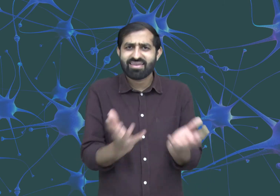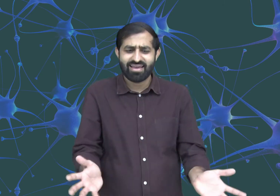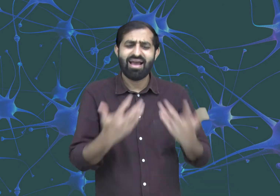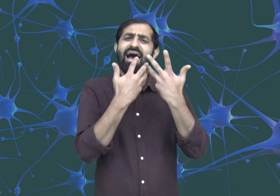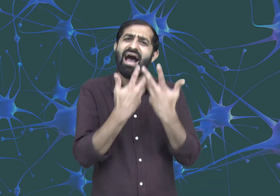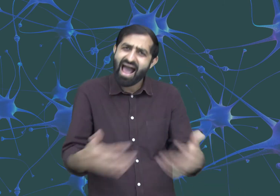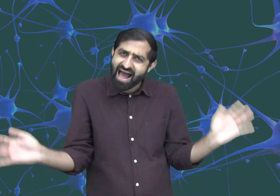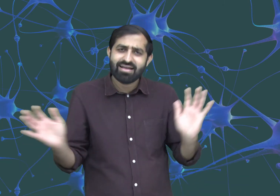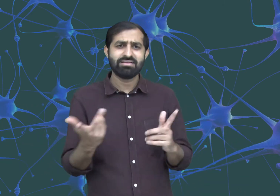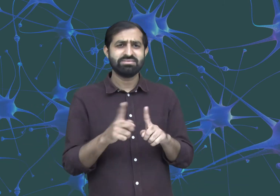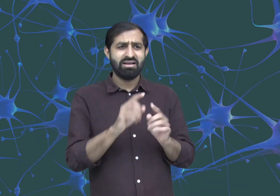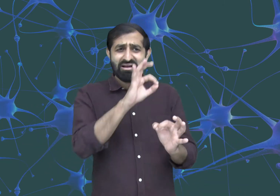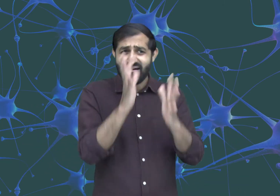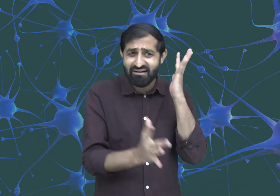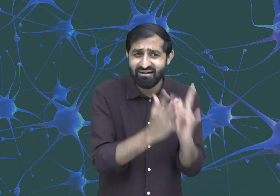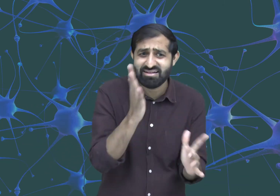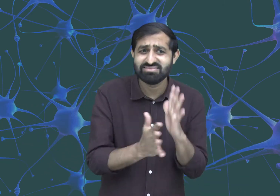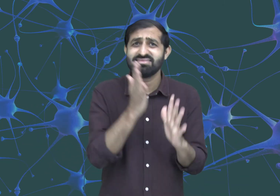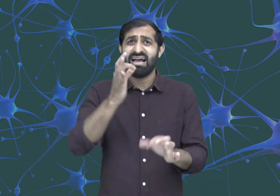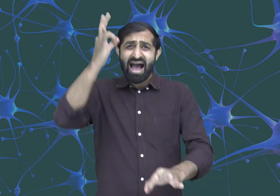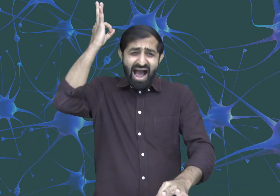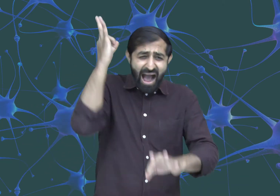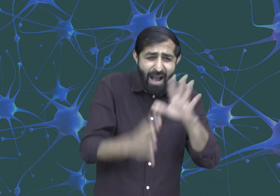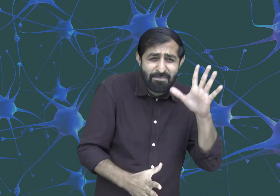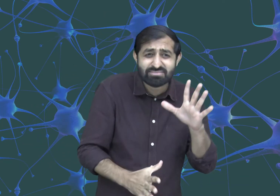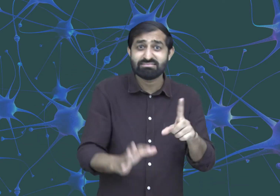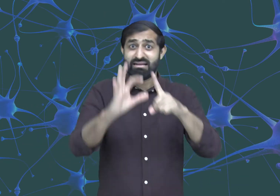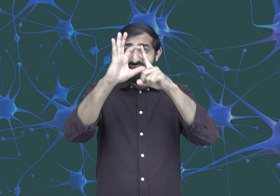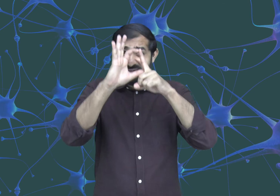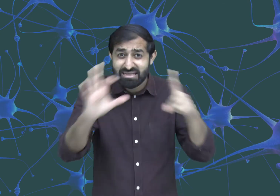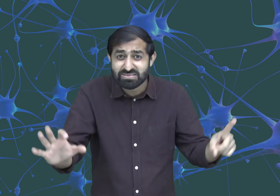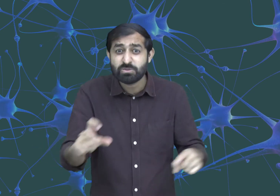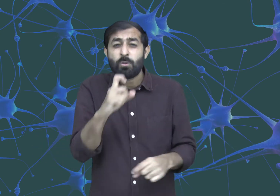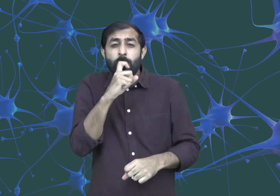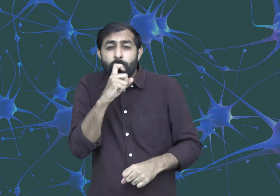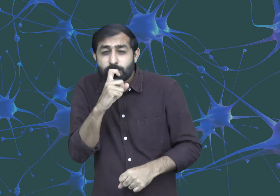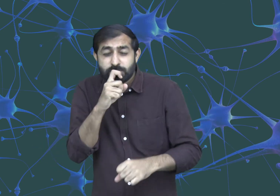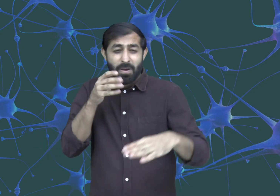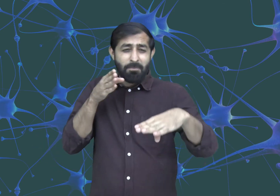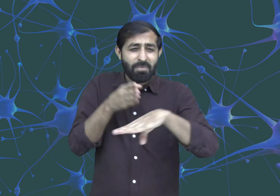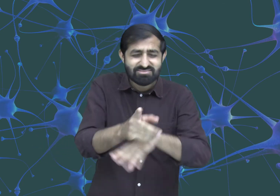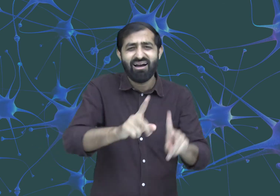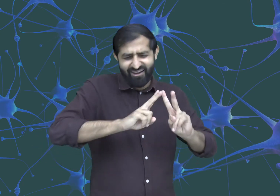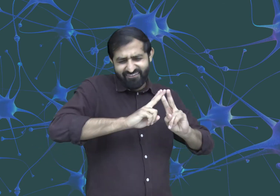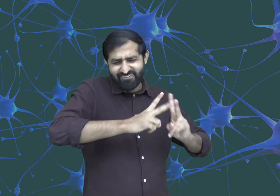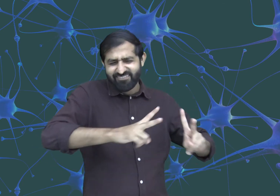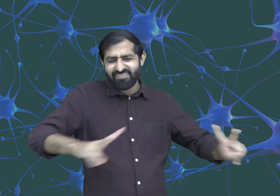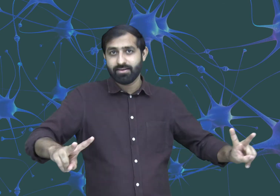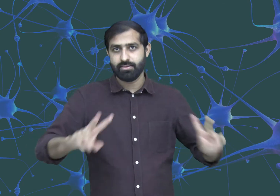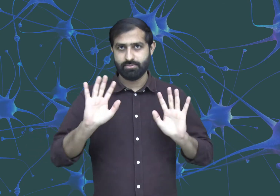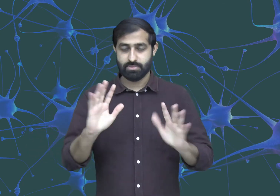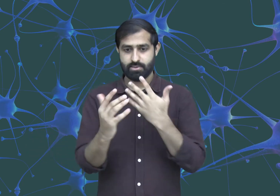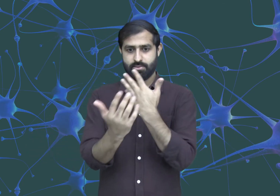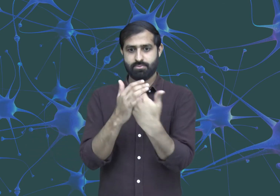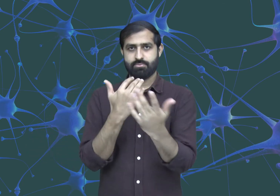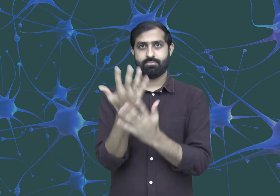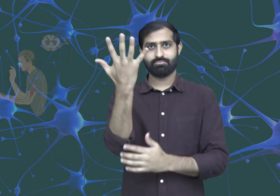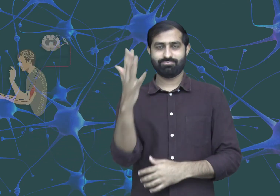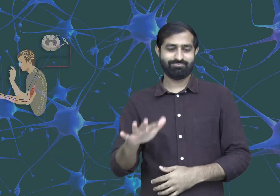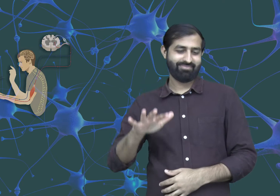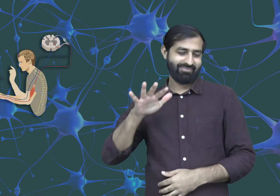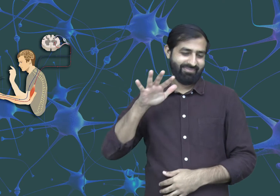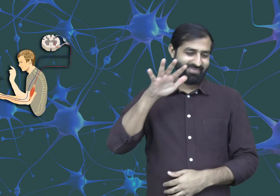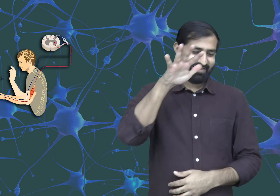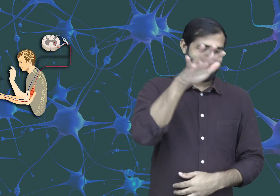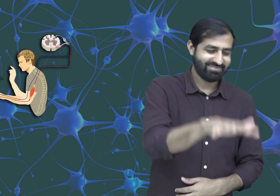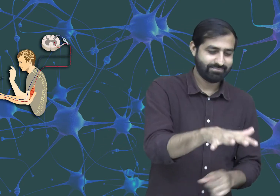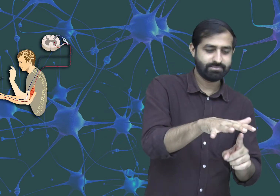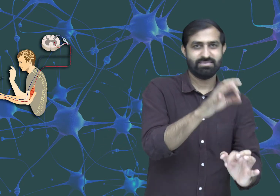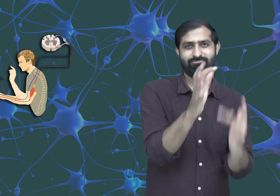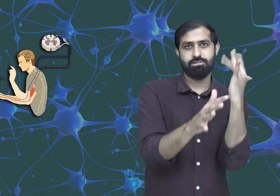We react to a situation and understand that some situation is safe, calm or dangerous.